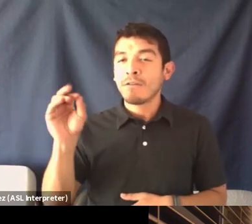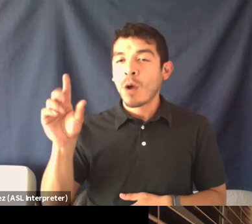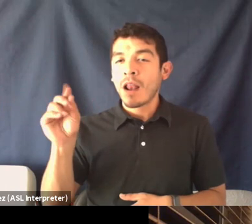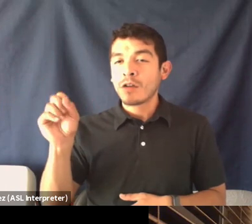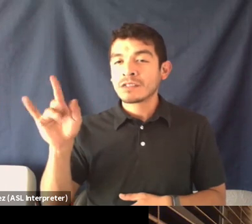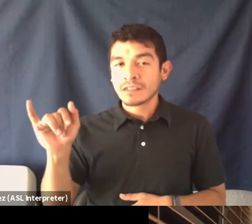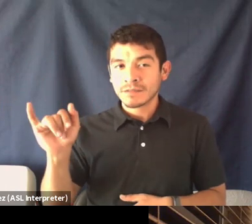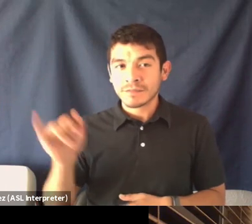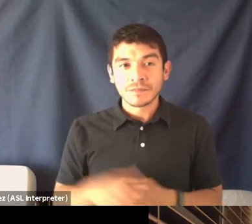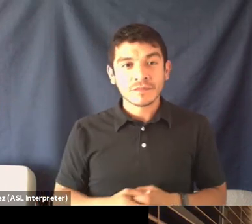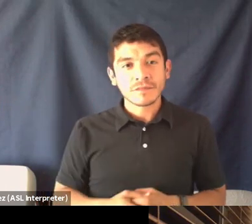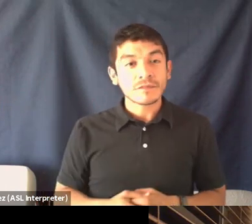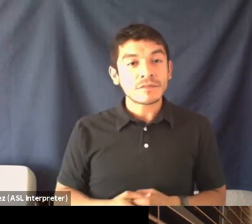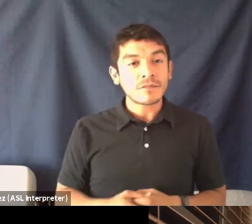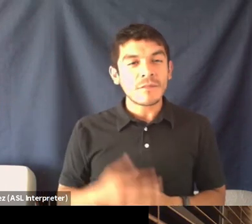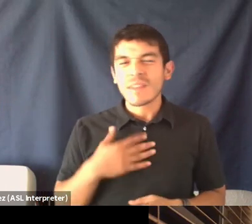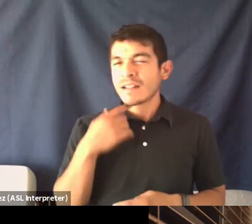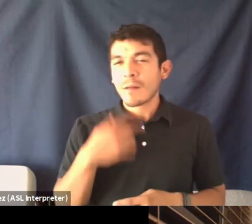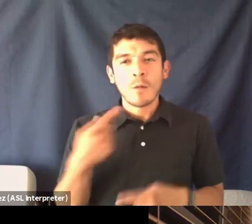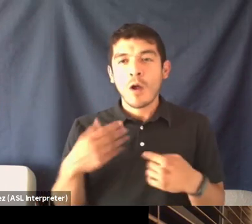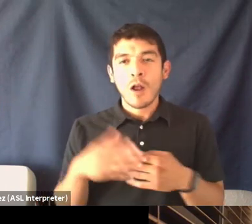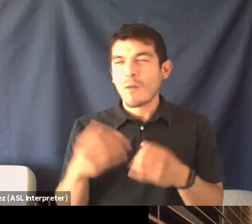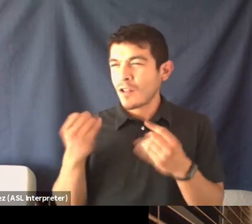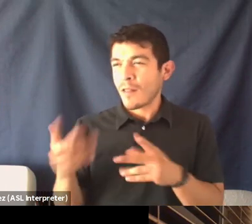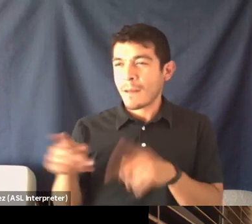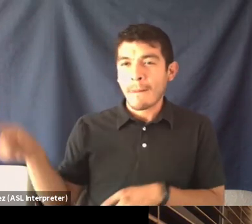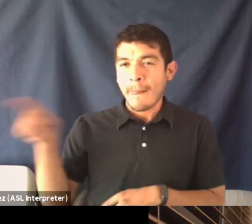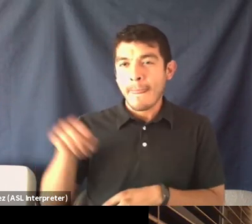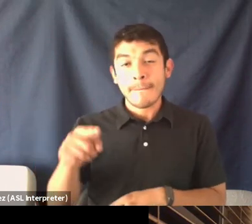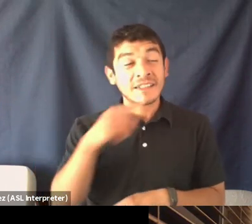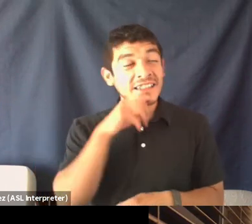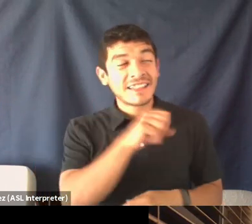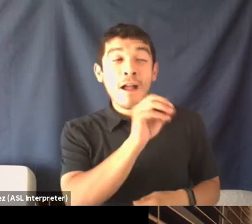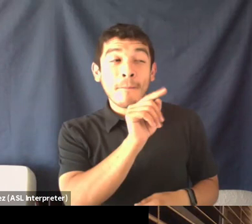Yes, that's kind of a-- - Tell me, what's going on with all those people. It's a Motley crew of a bunch of people